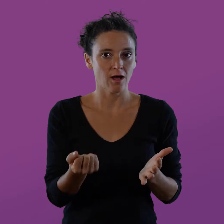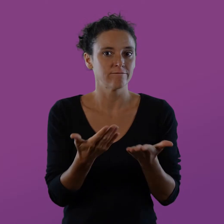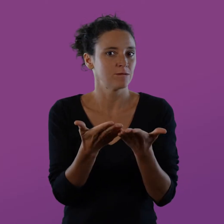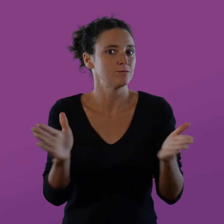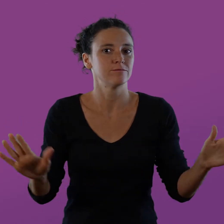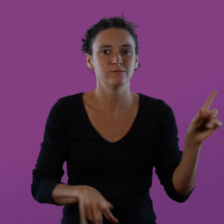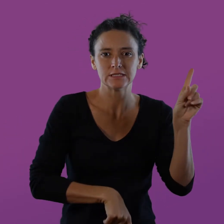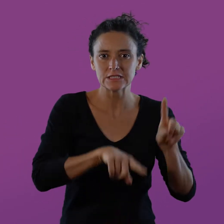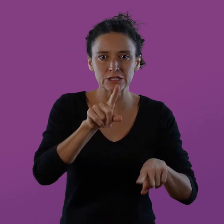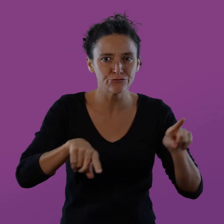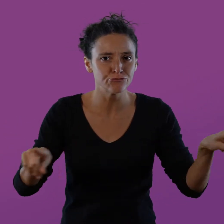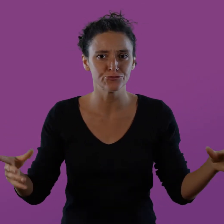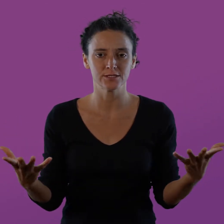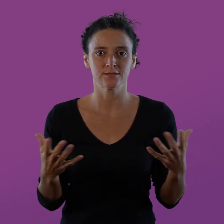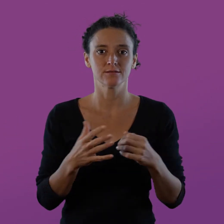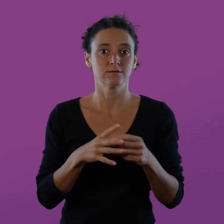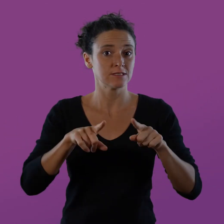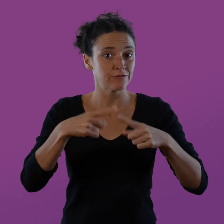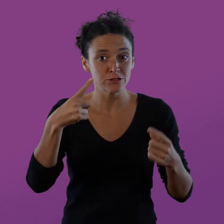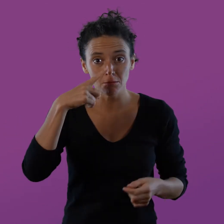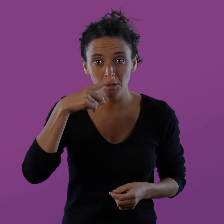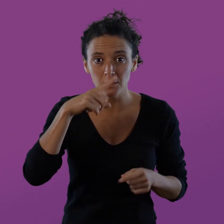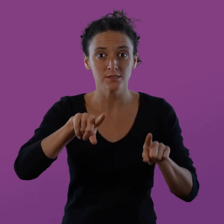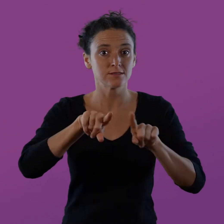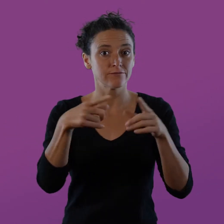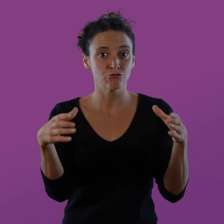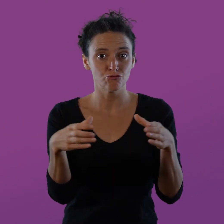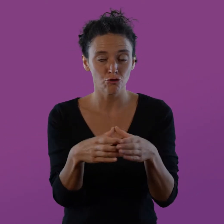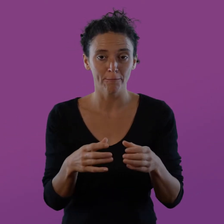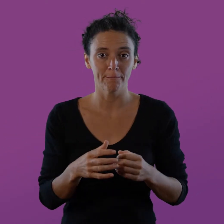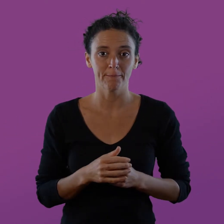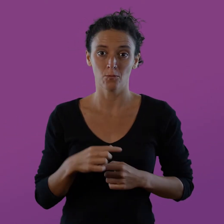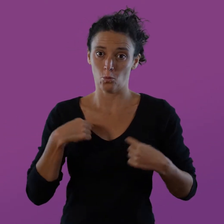and also reflect an understanding that some groups are-